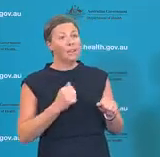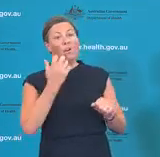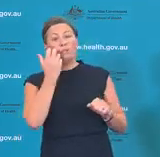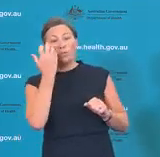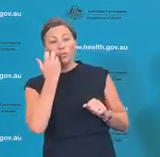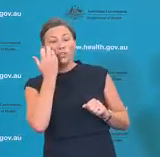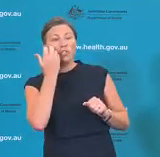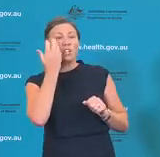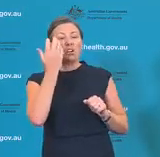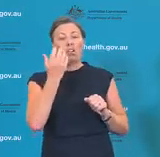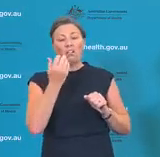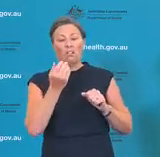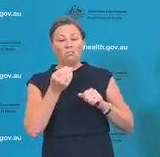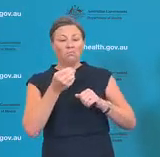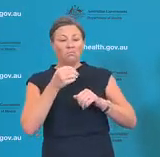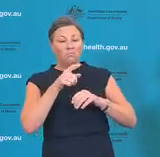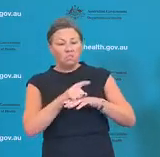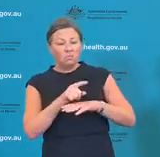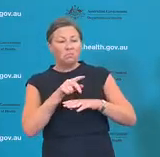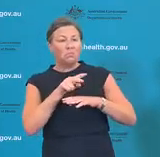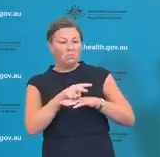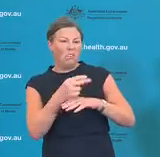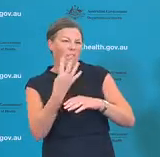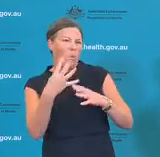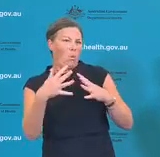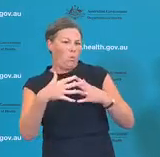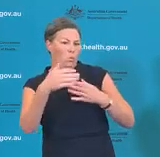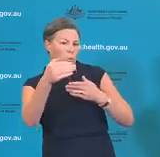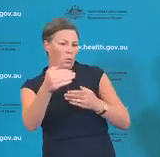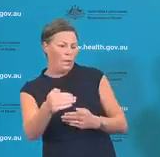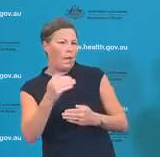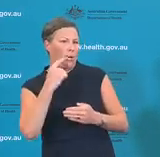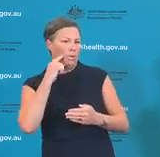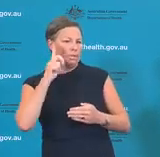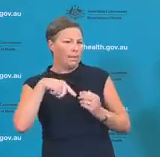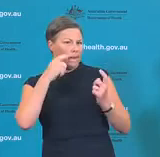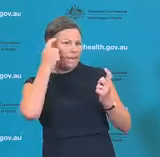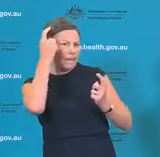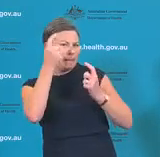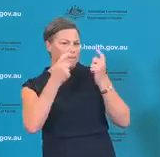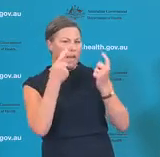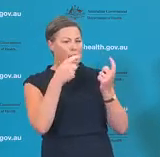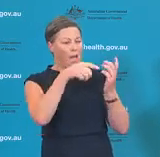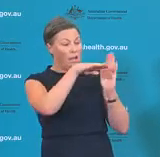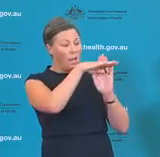in the next four weeks will be about where we can reintroduce things into the community that will